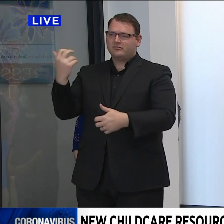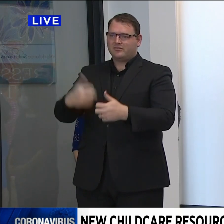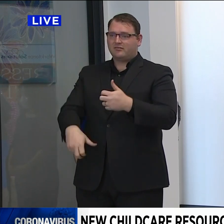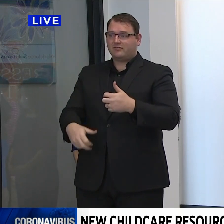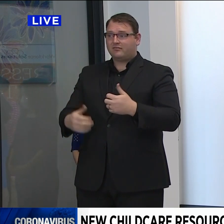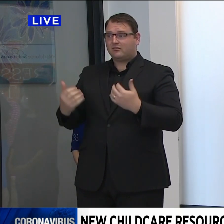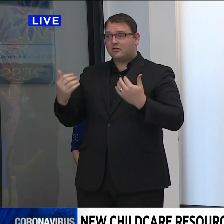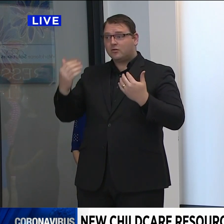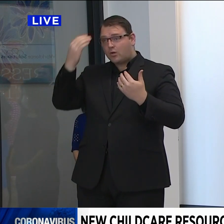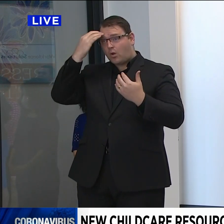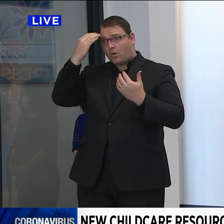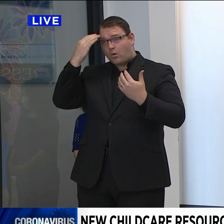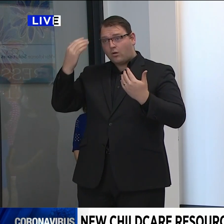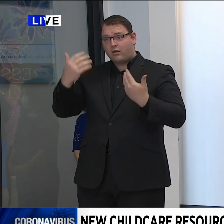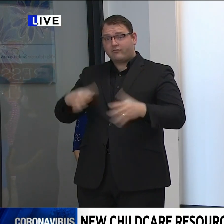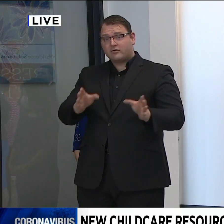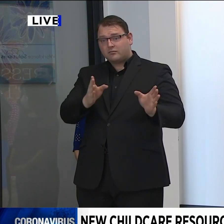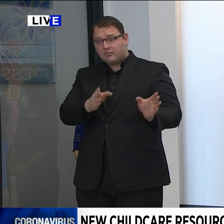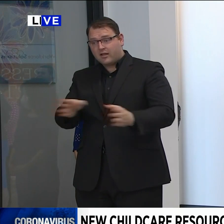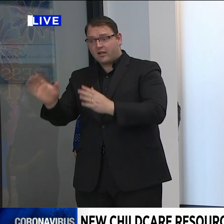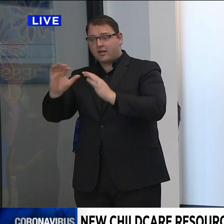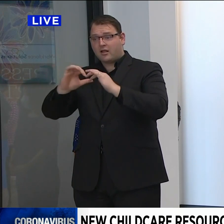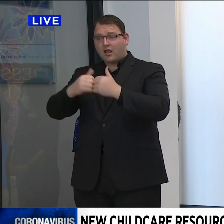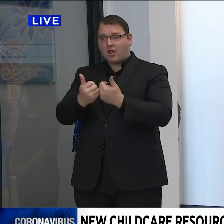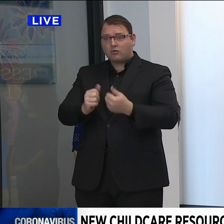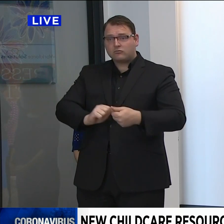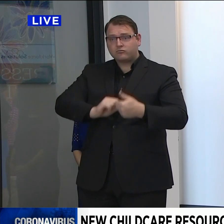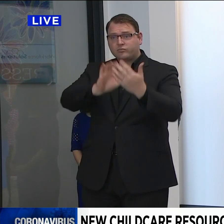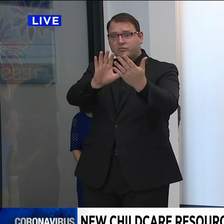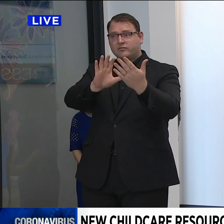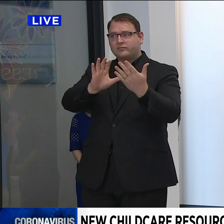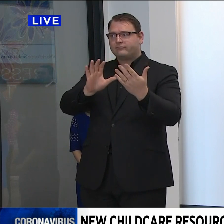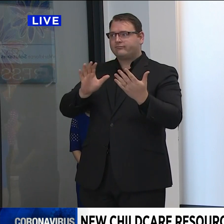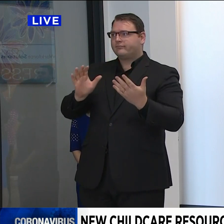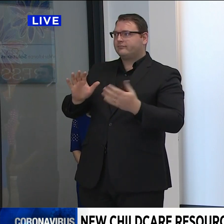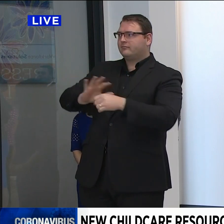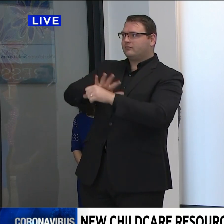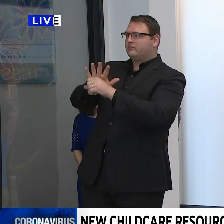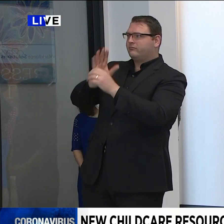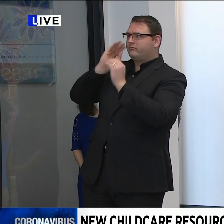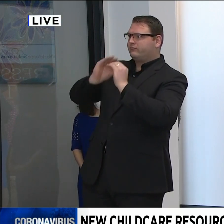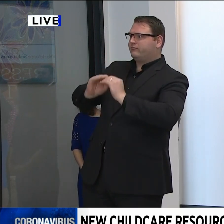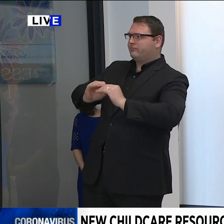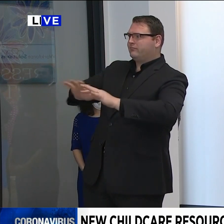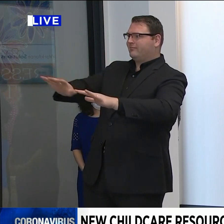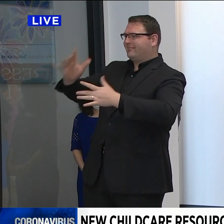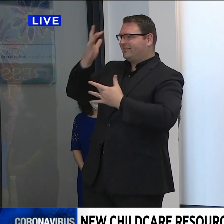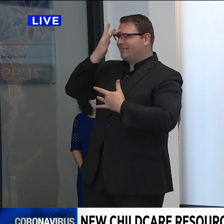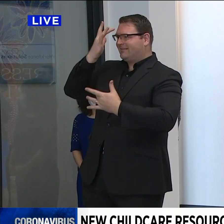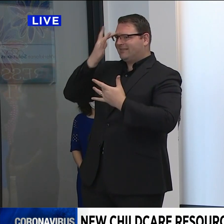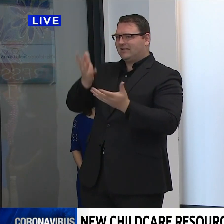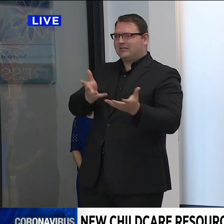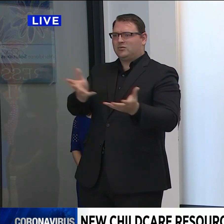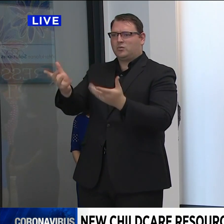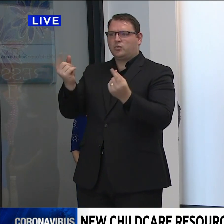that you and your family face that you and your family face in these most difficult time. in these most difficult time. There is no playbook There is no playbook for it pandemic essential